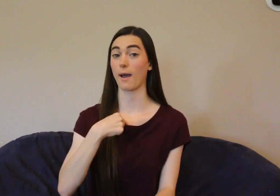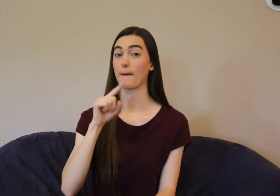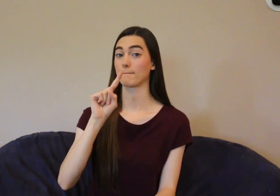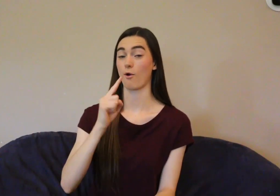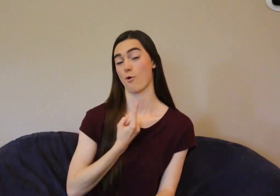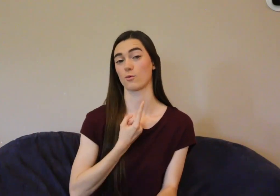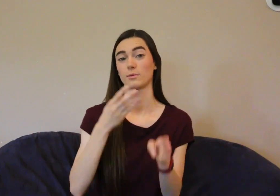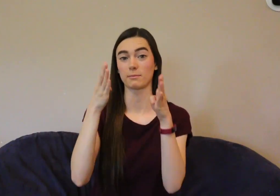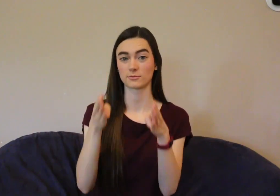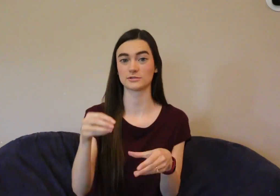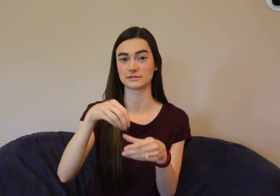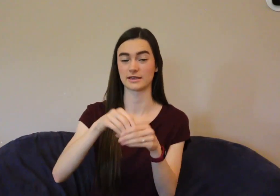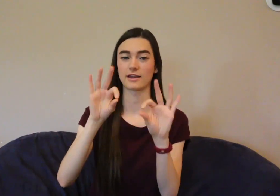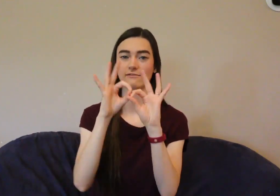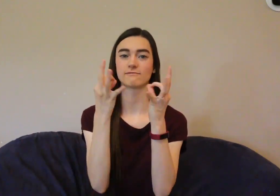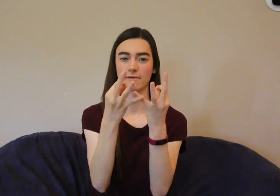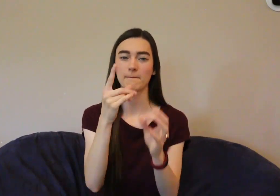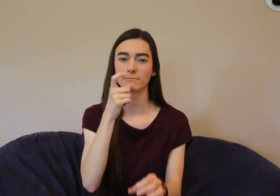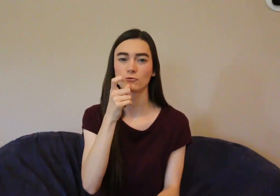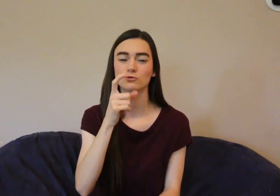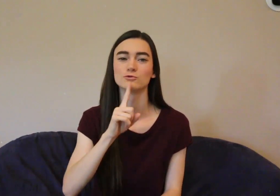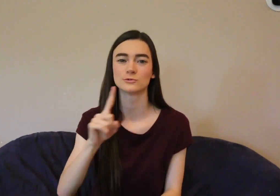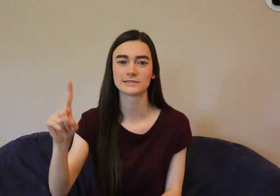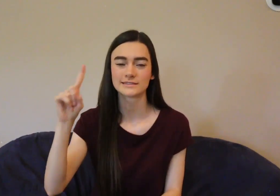So, I am the only person in my family who is deaf.